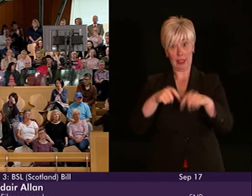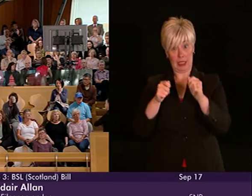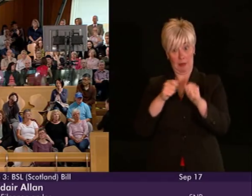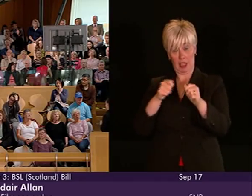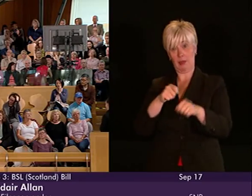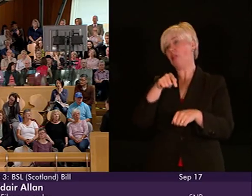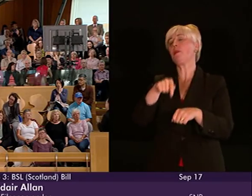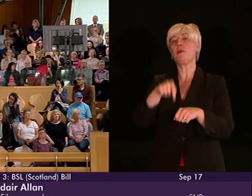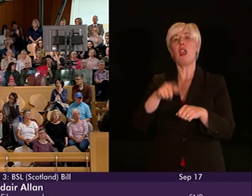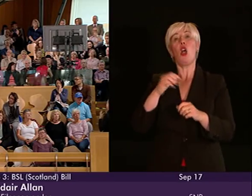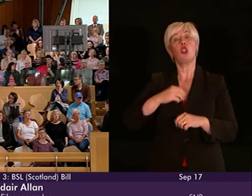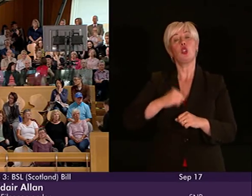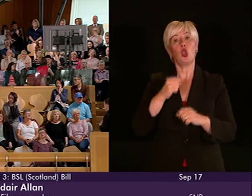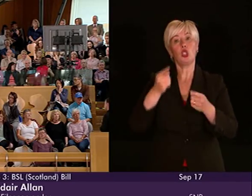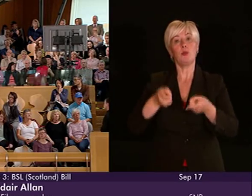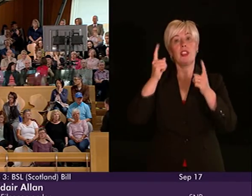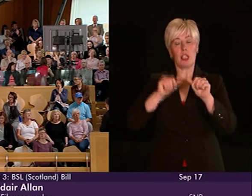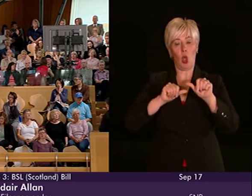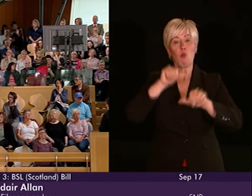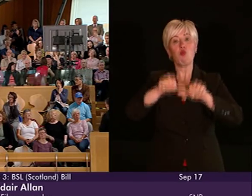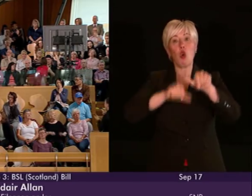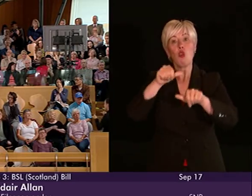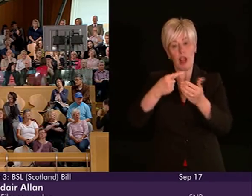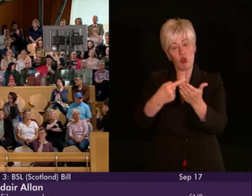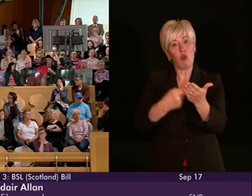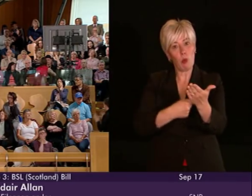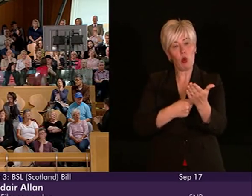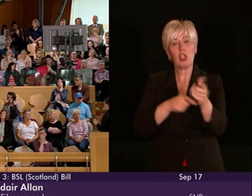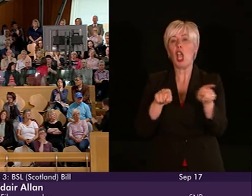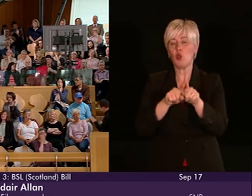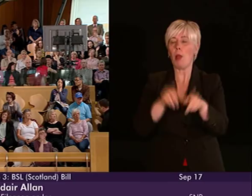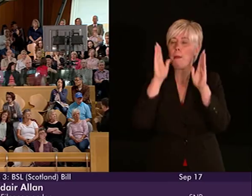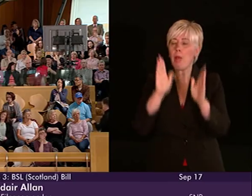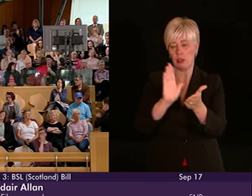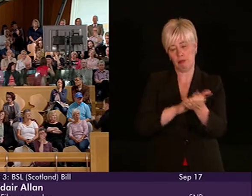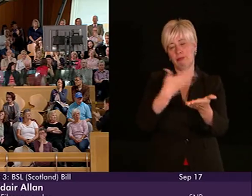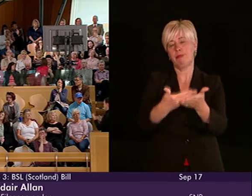ministers to translate the national progress reports into BSL. That means that the